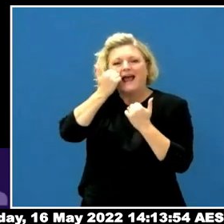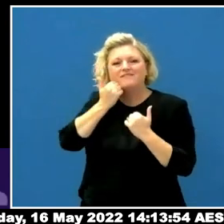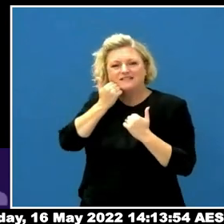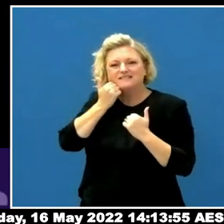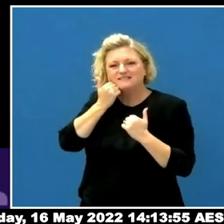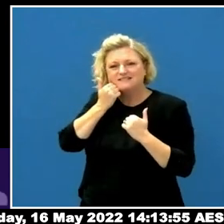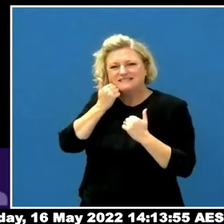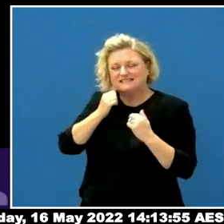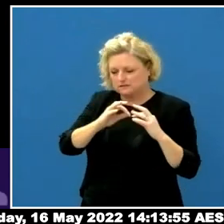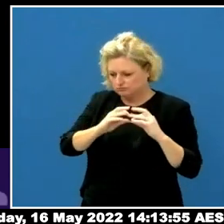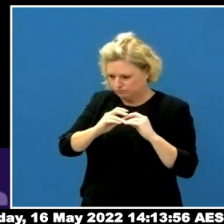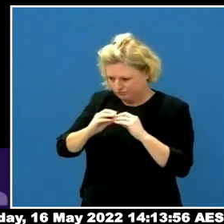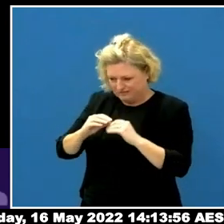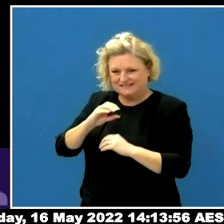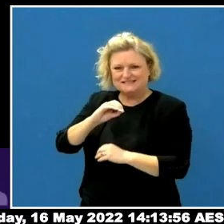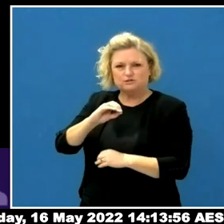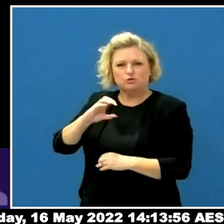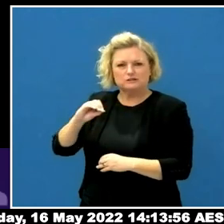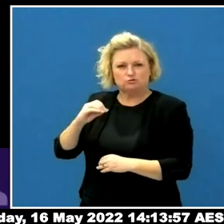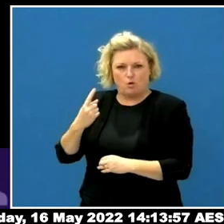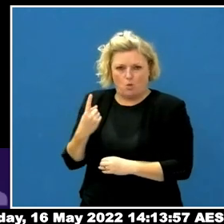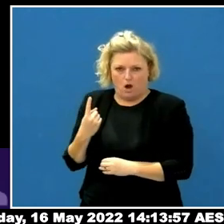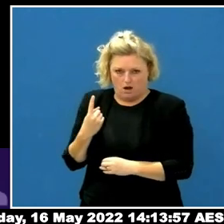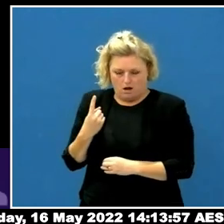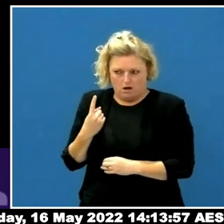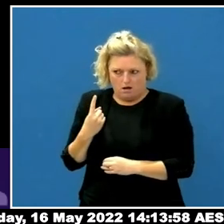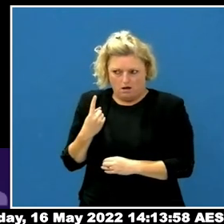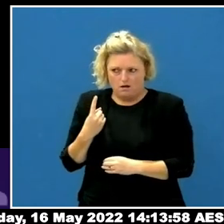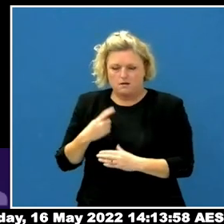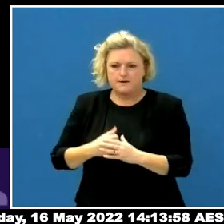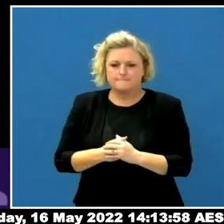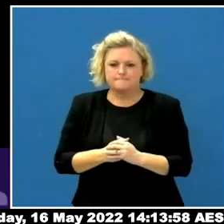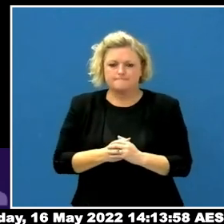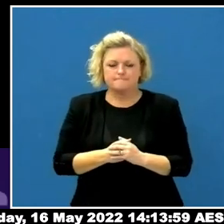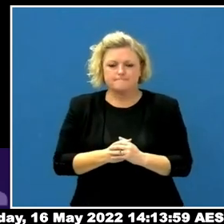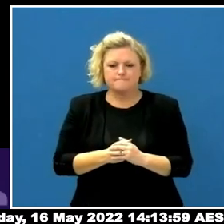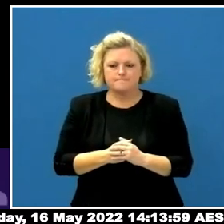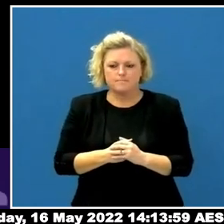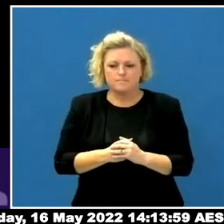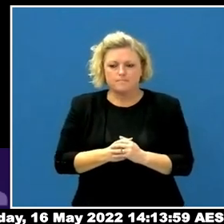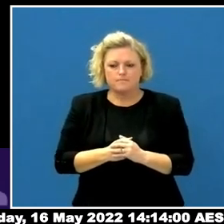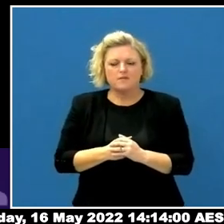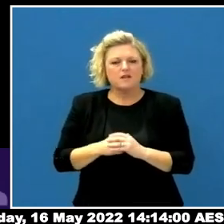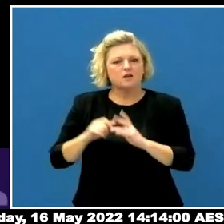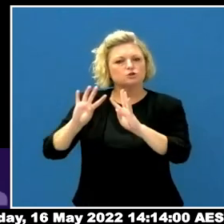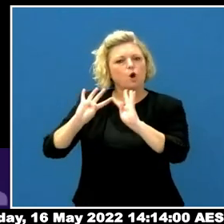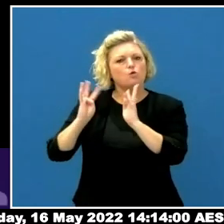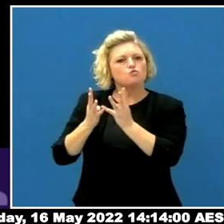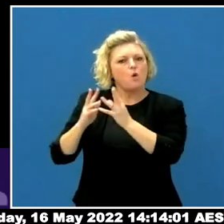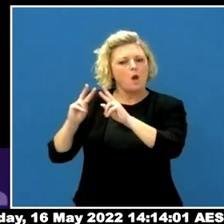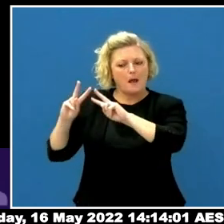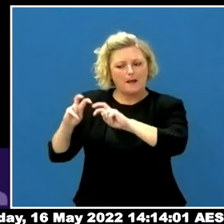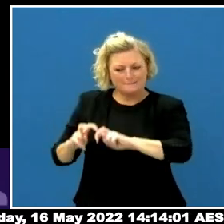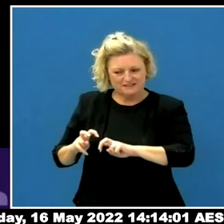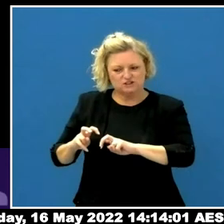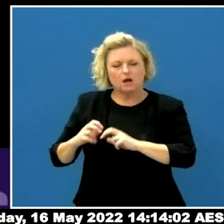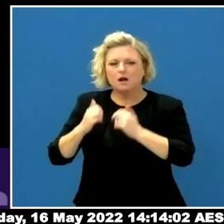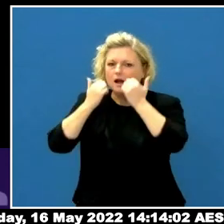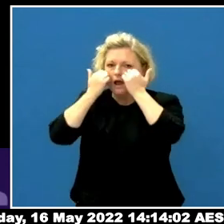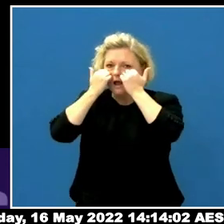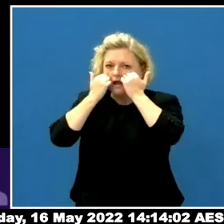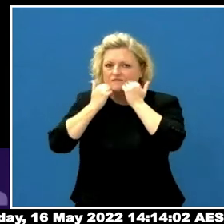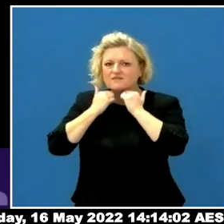benefit of the Royal Commission that's behind hearing bundle A, tab 17.